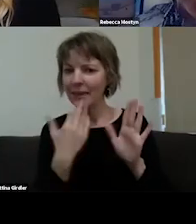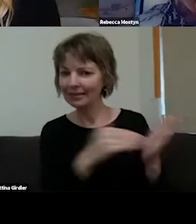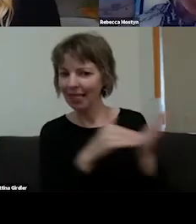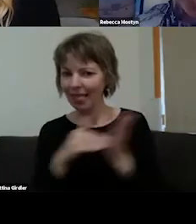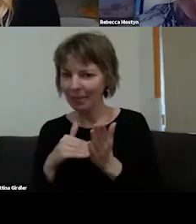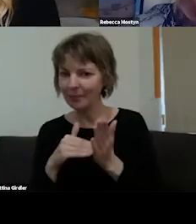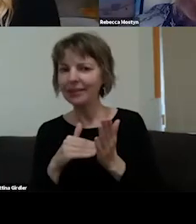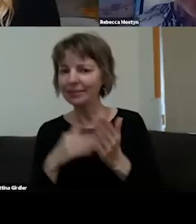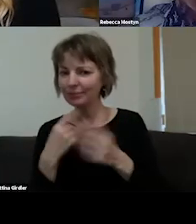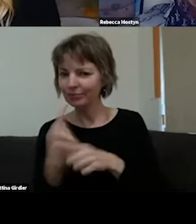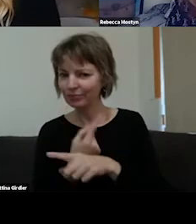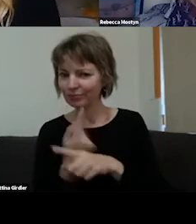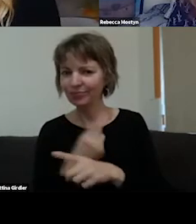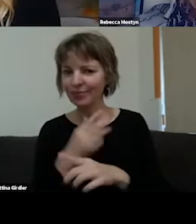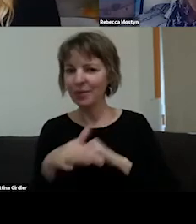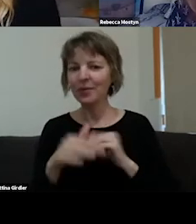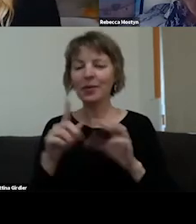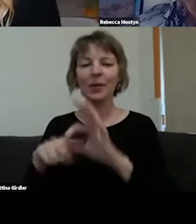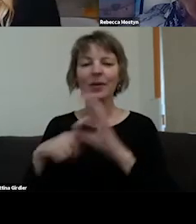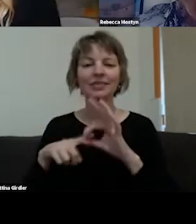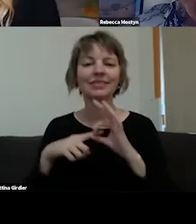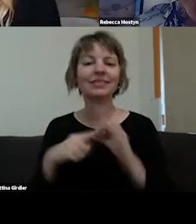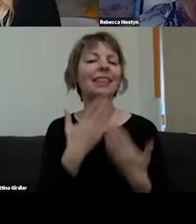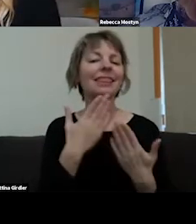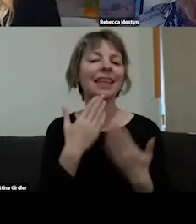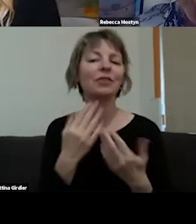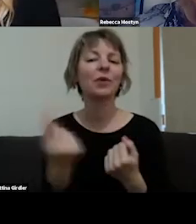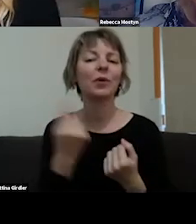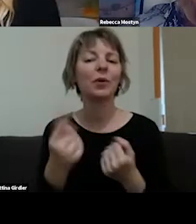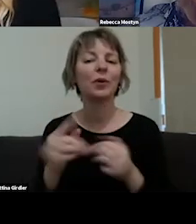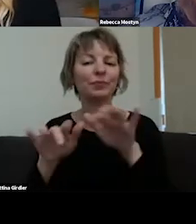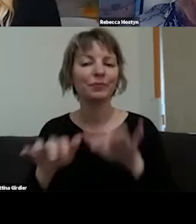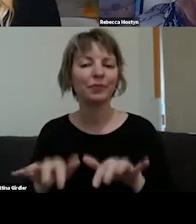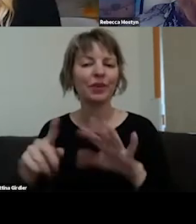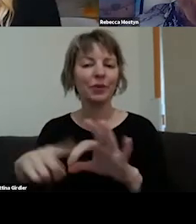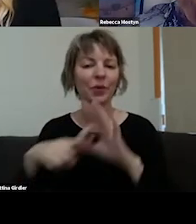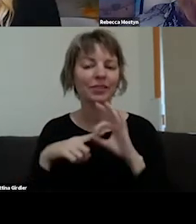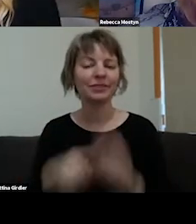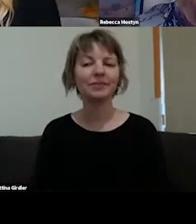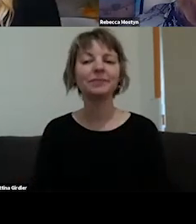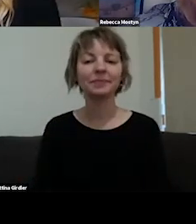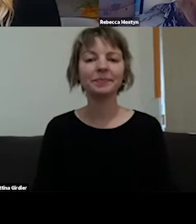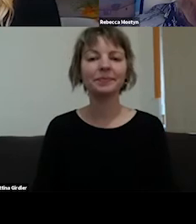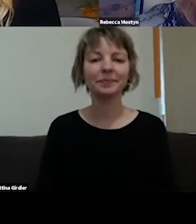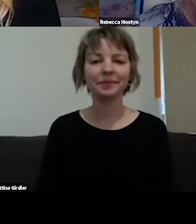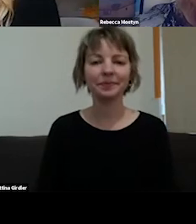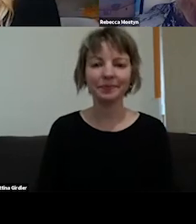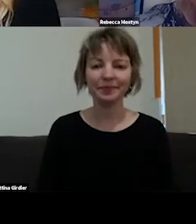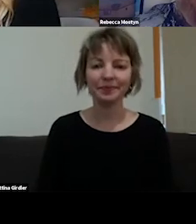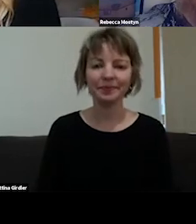Thank you so much, everyone, who has registered. I think we might have covered some that came in earlier. Yeah, we have.